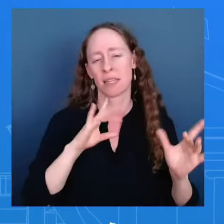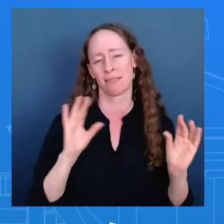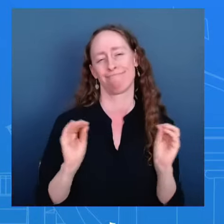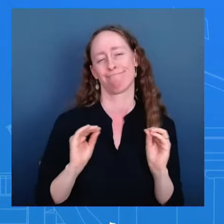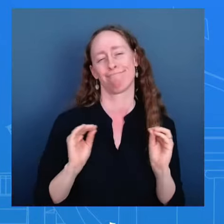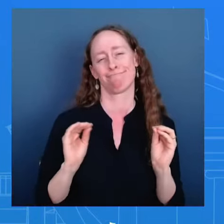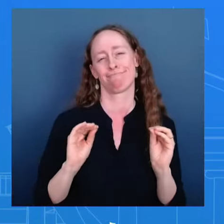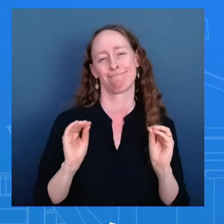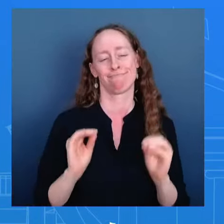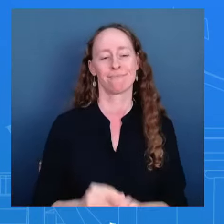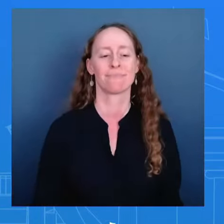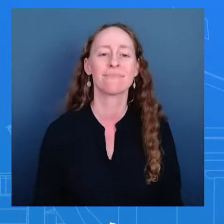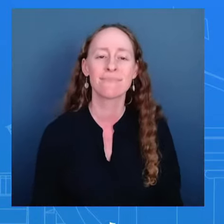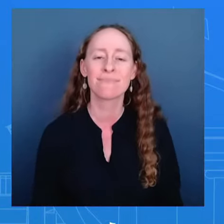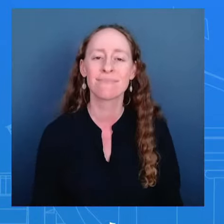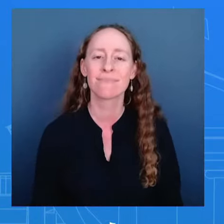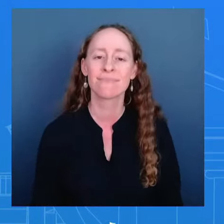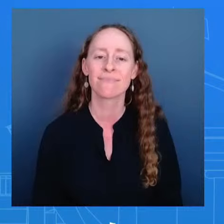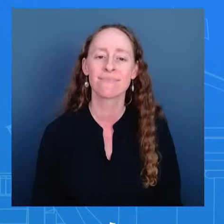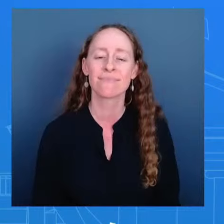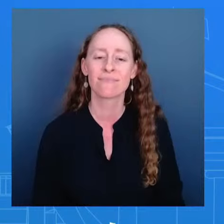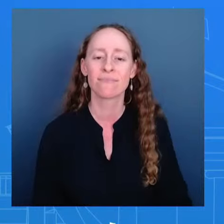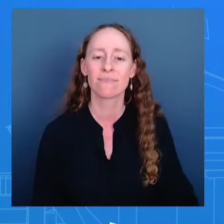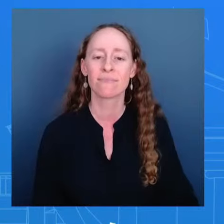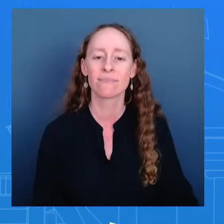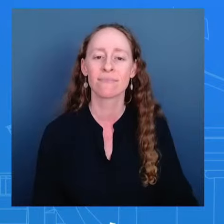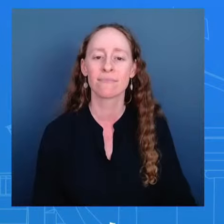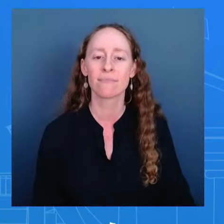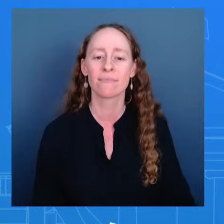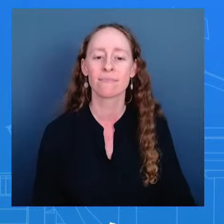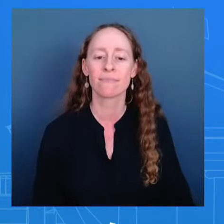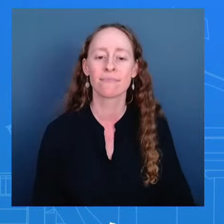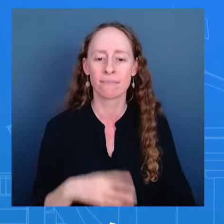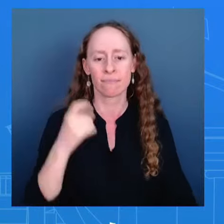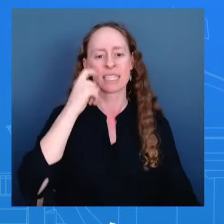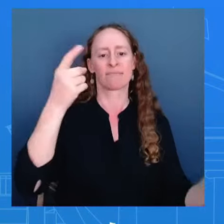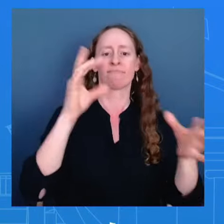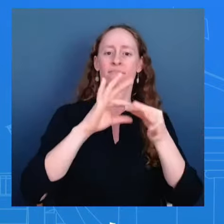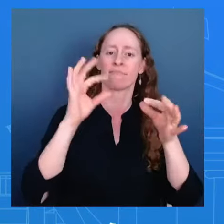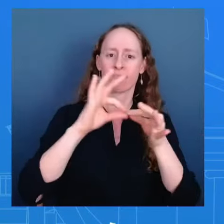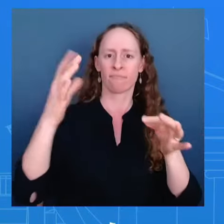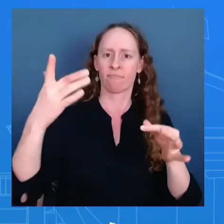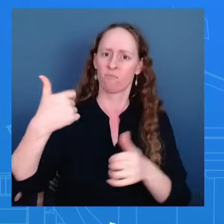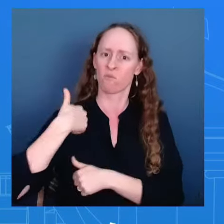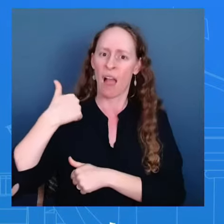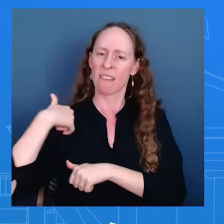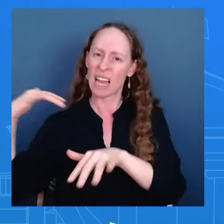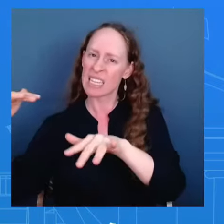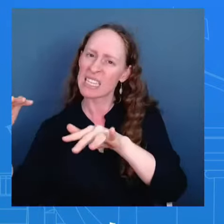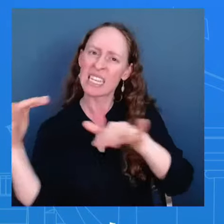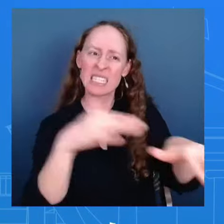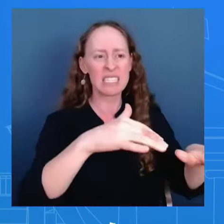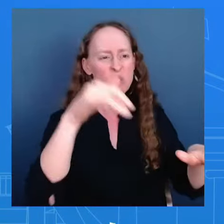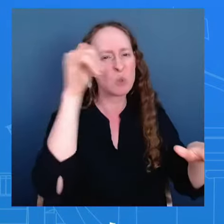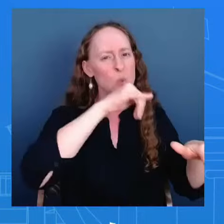in the administration's eyes would look like, but for many months there have been discussions behind the scenes about what the US would like